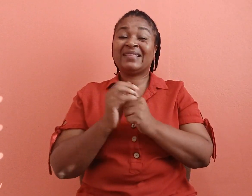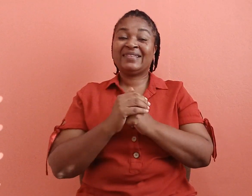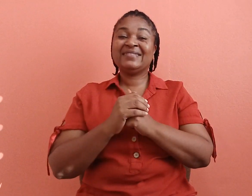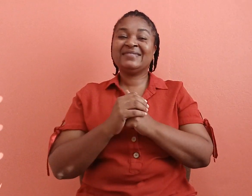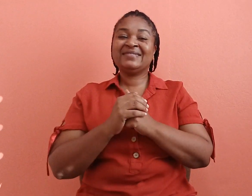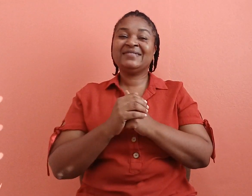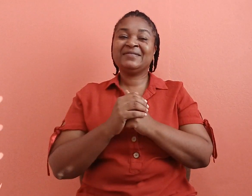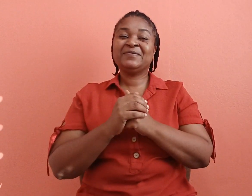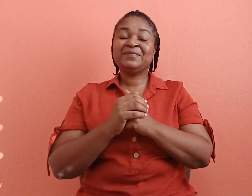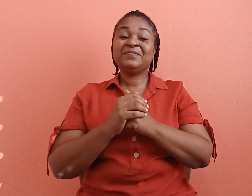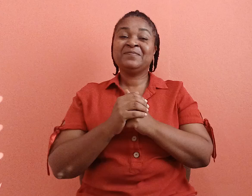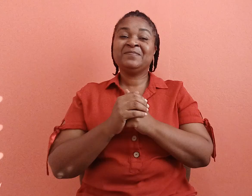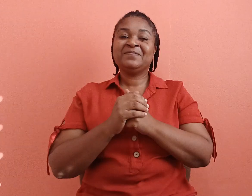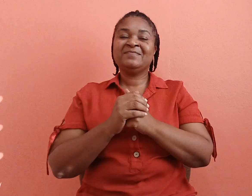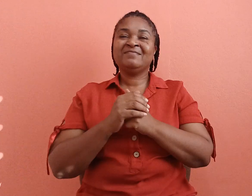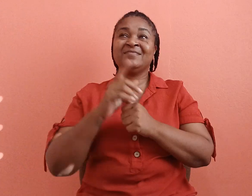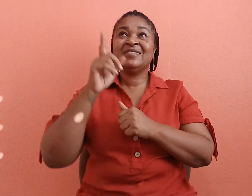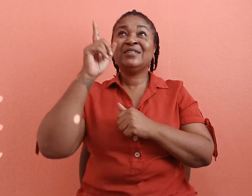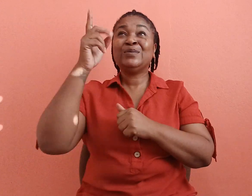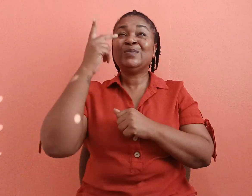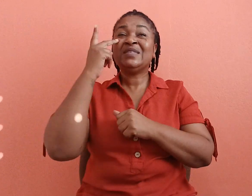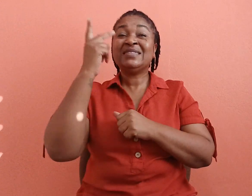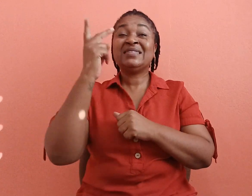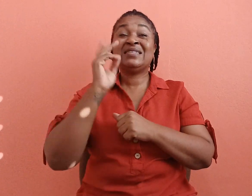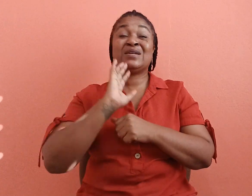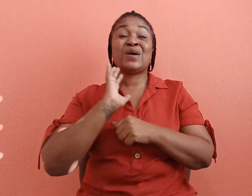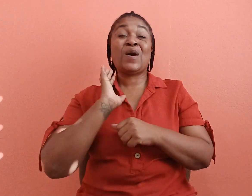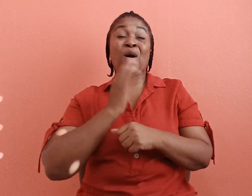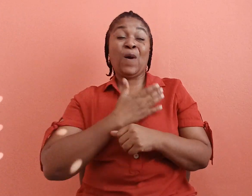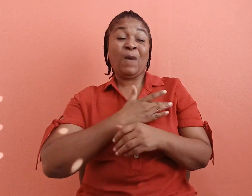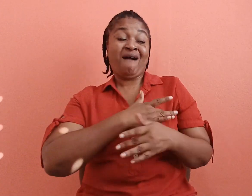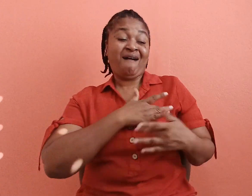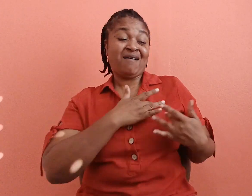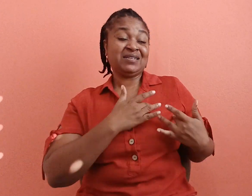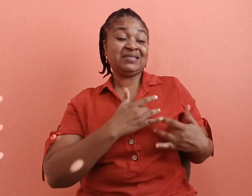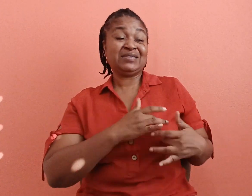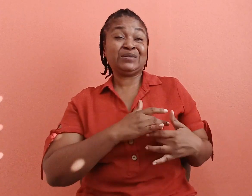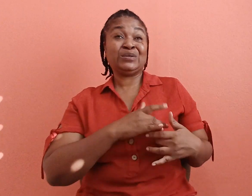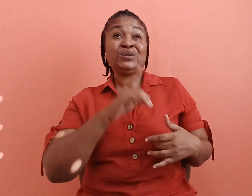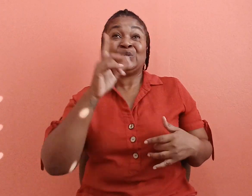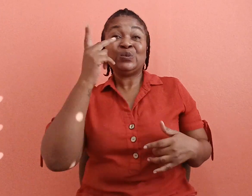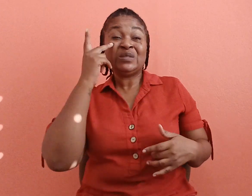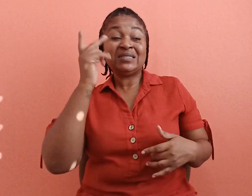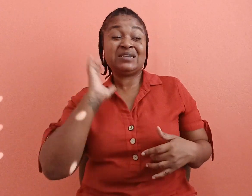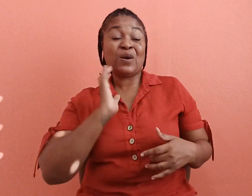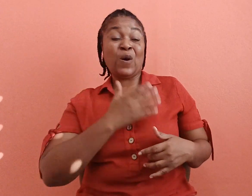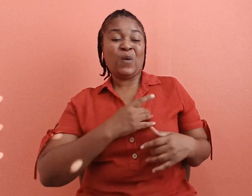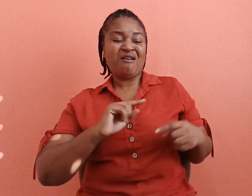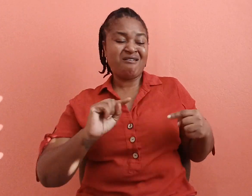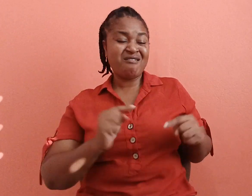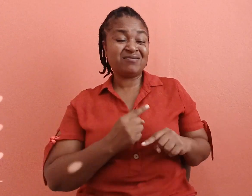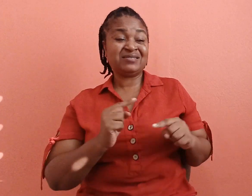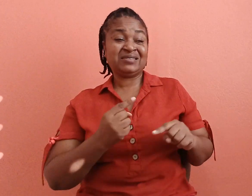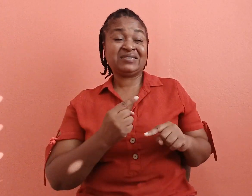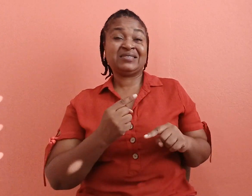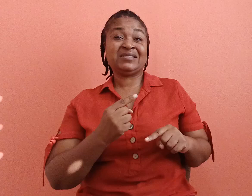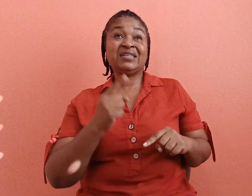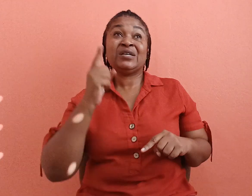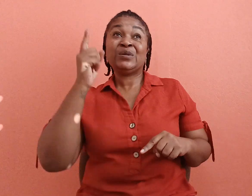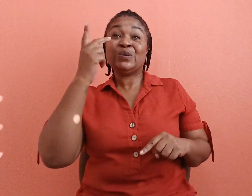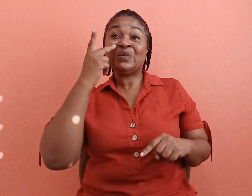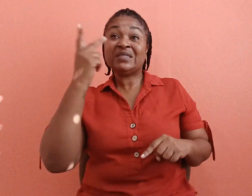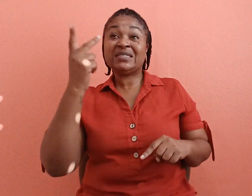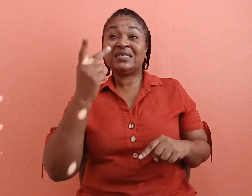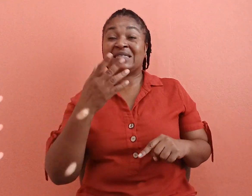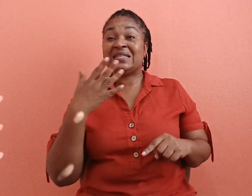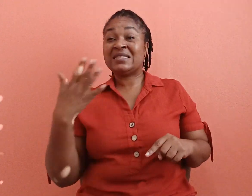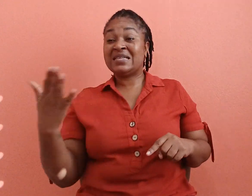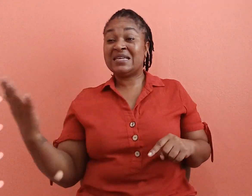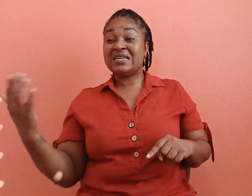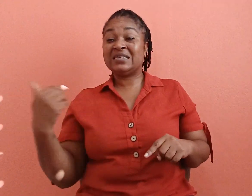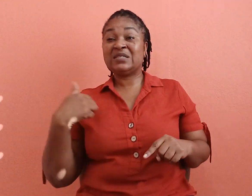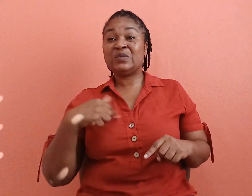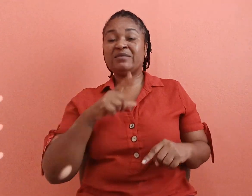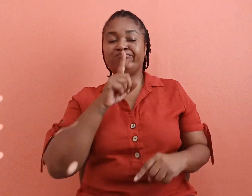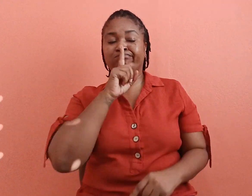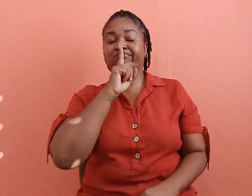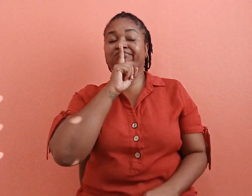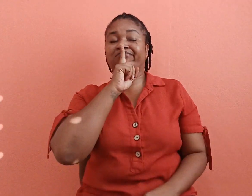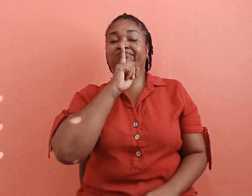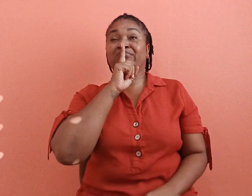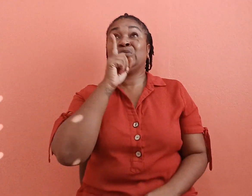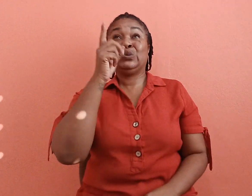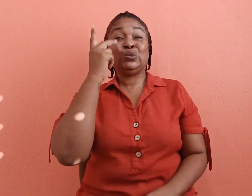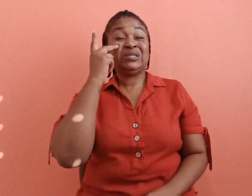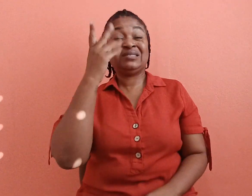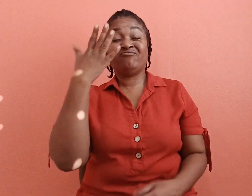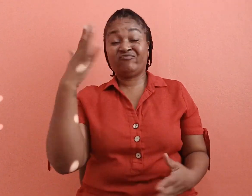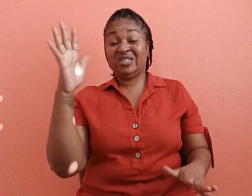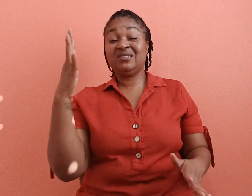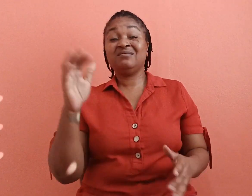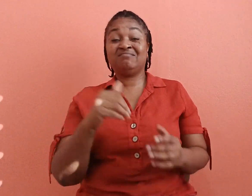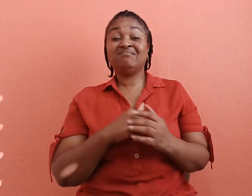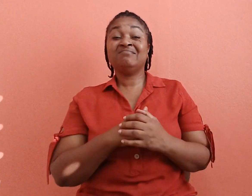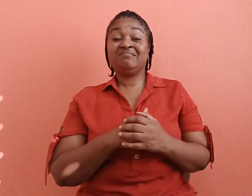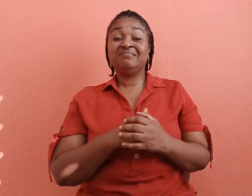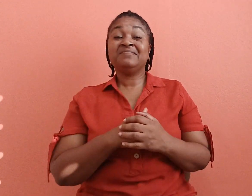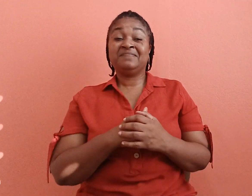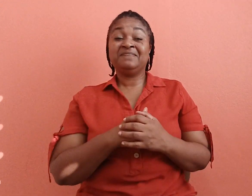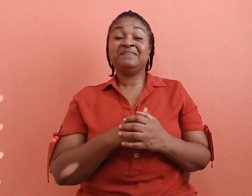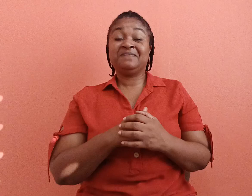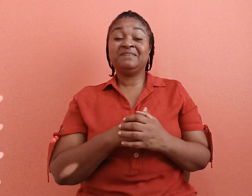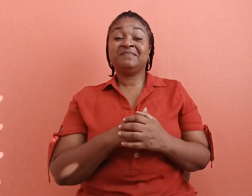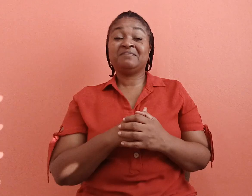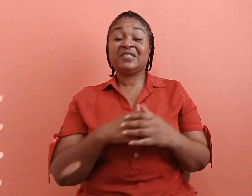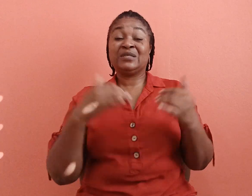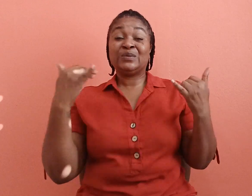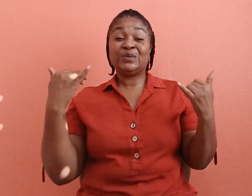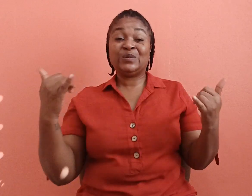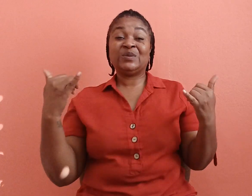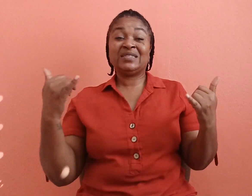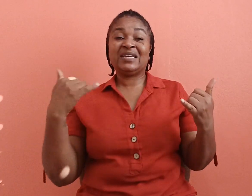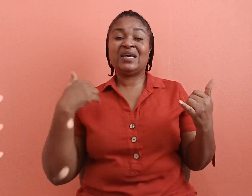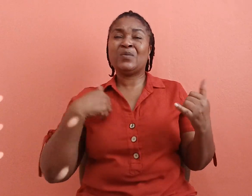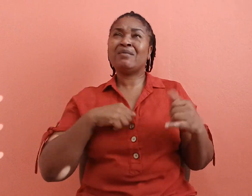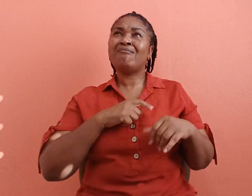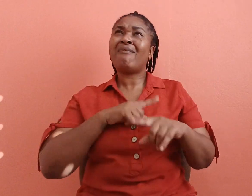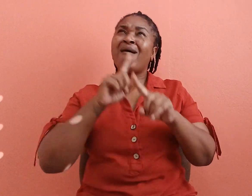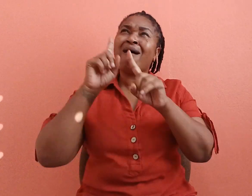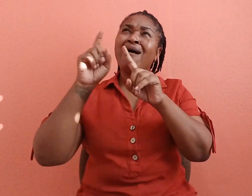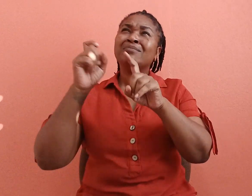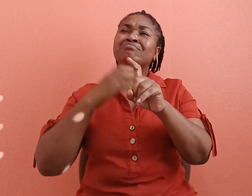You see our hearts, our hurts, and the things left unsaid. Today, we ask You to give us the humility